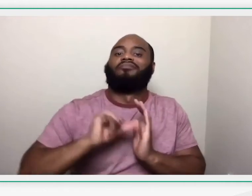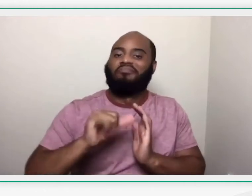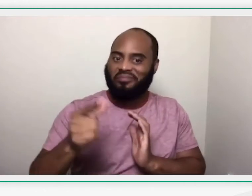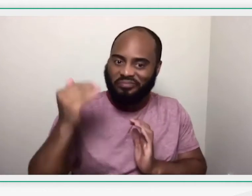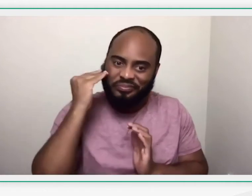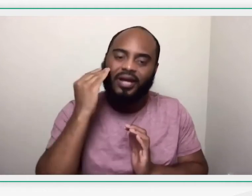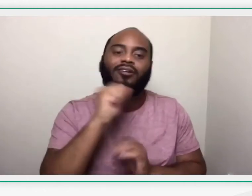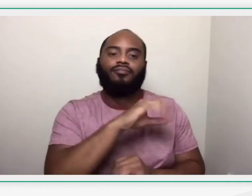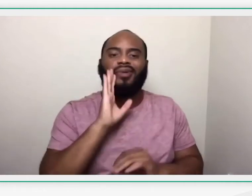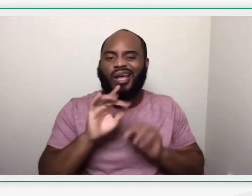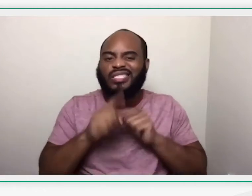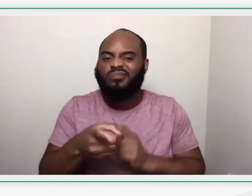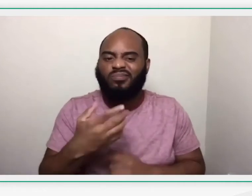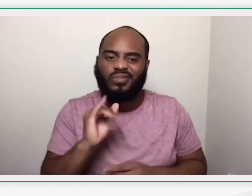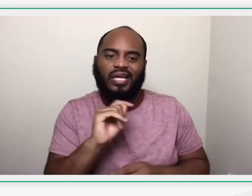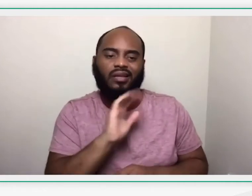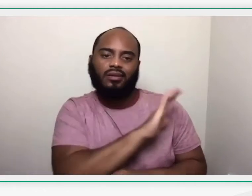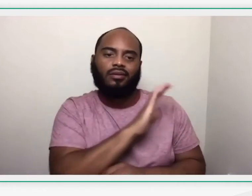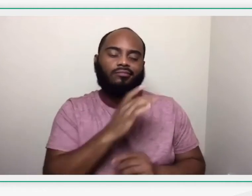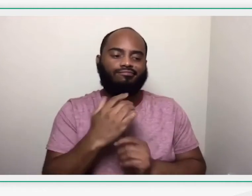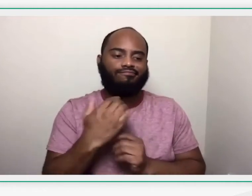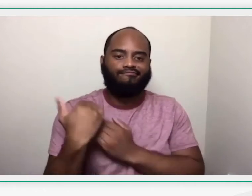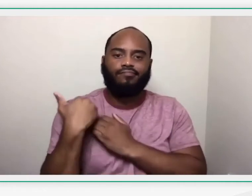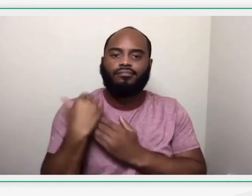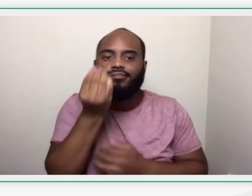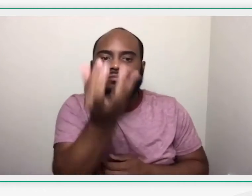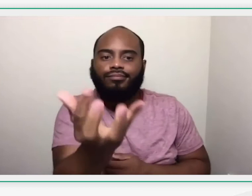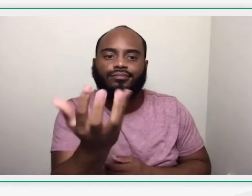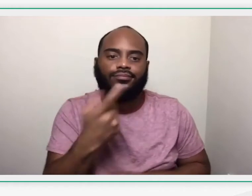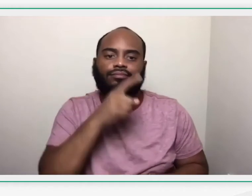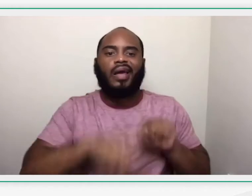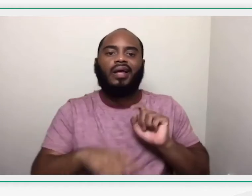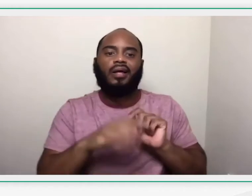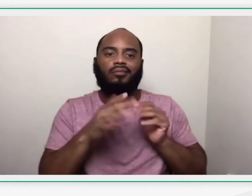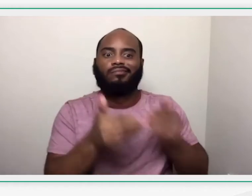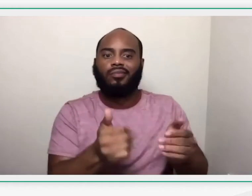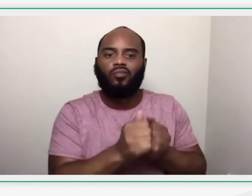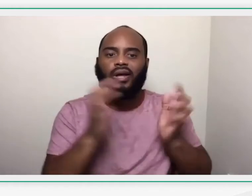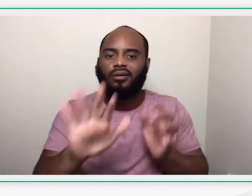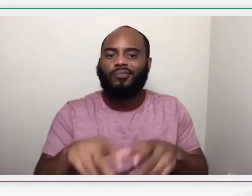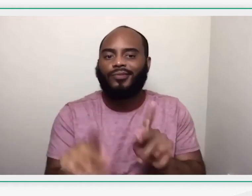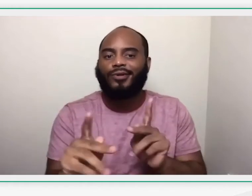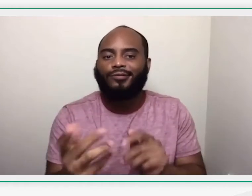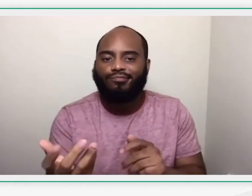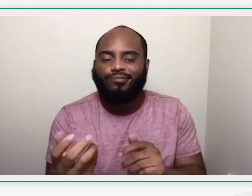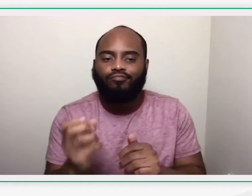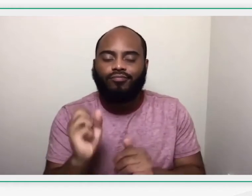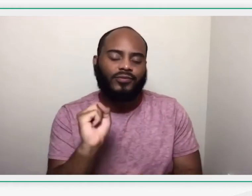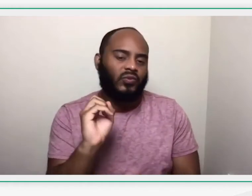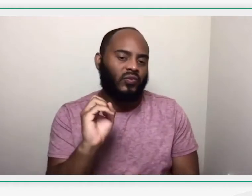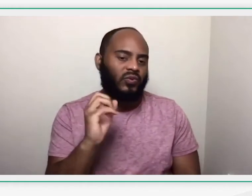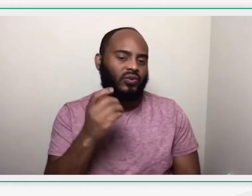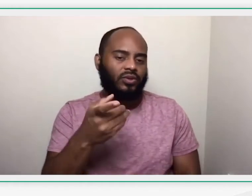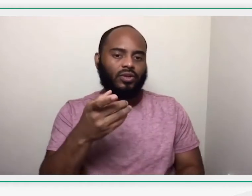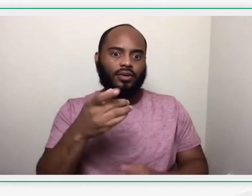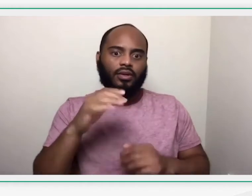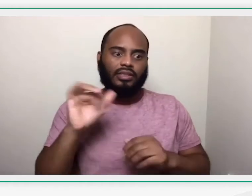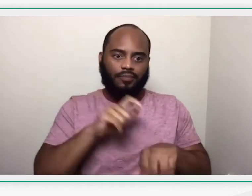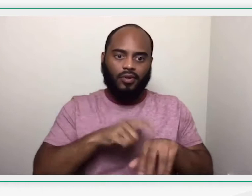And I'm sure they'll be impressed that you know to ask that because it is their responsibility to inform you of it. They cannot run your credit without your permission.